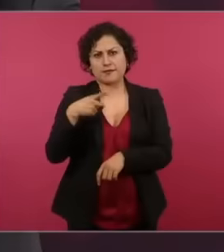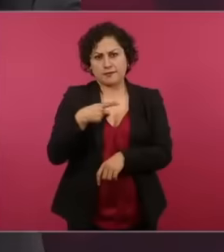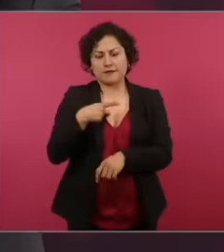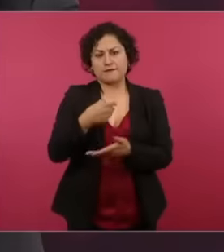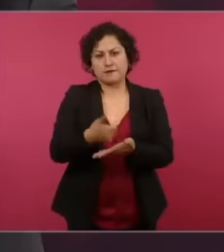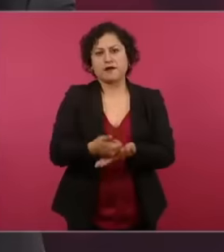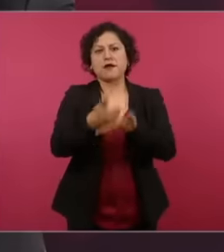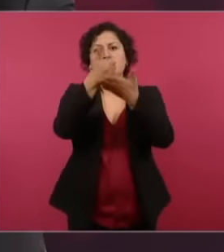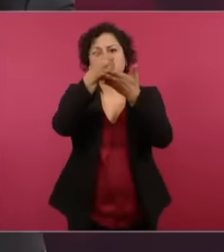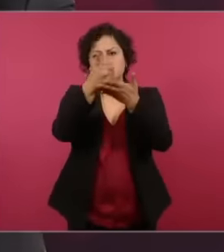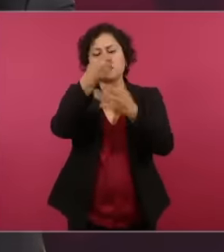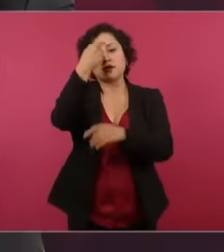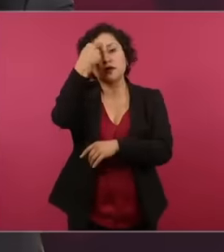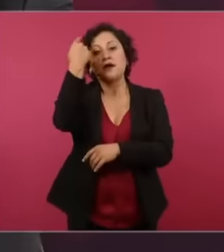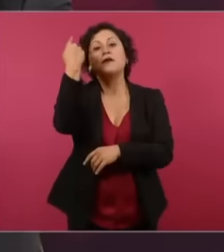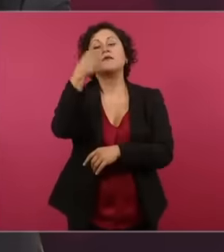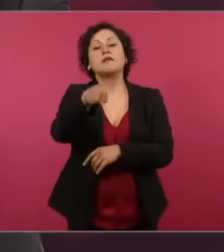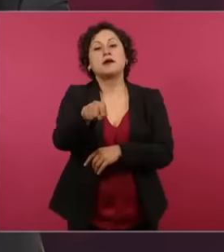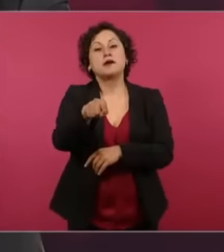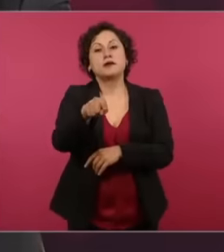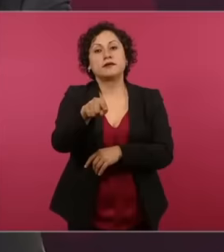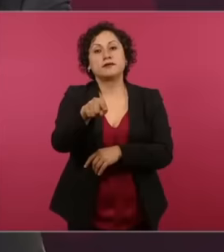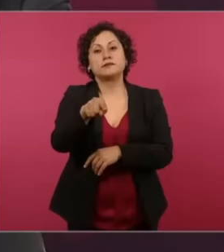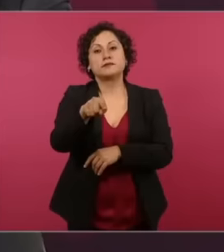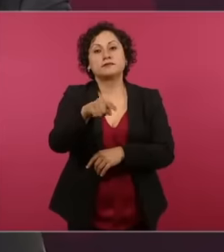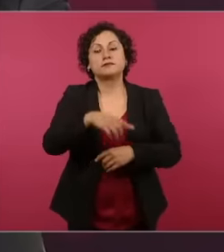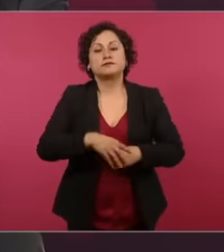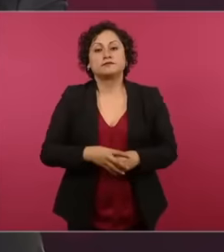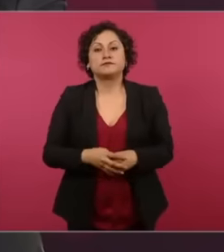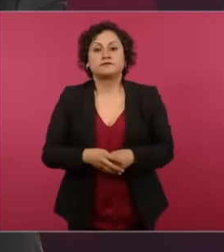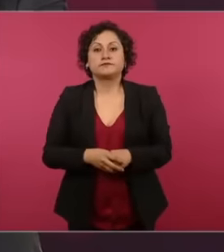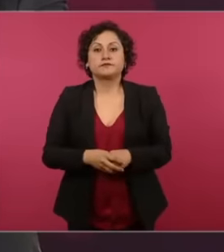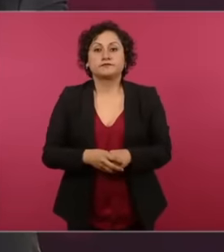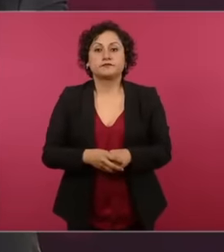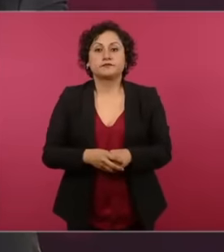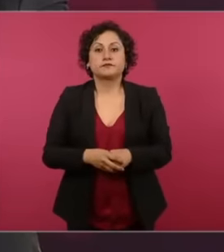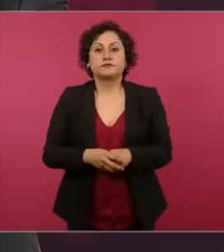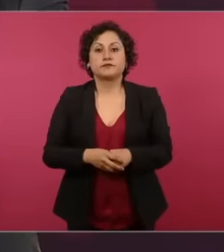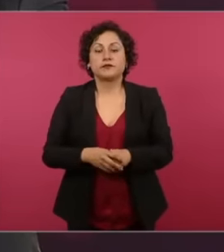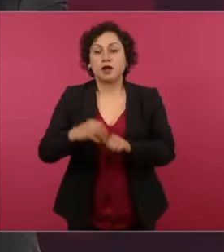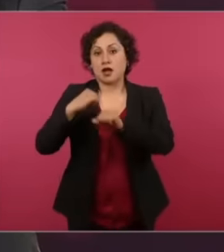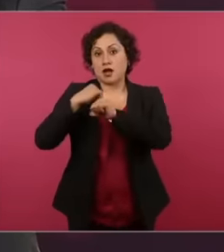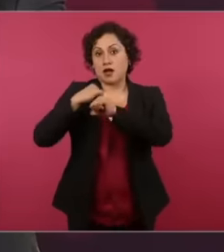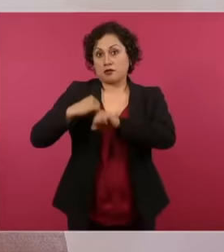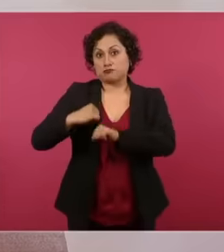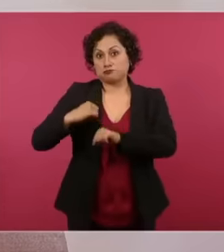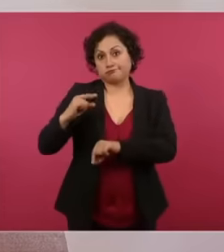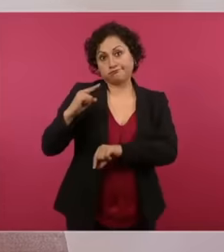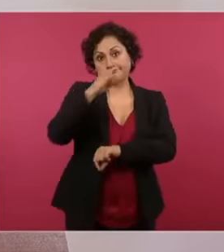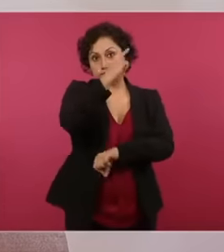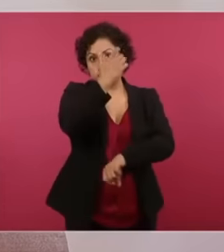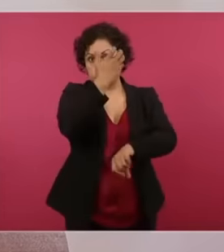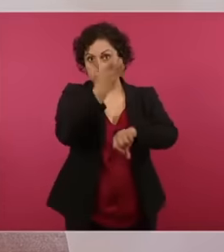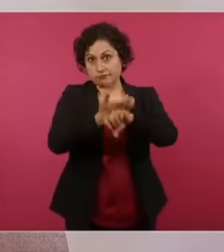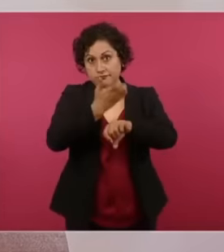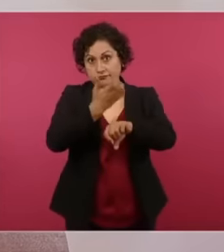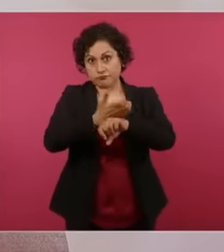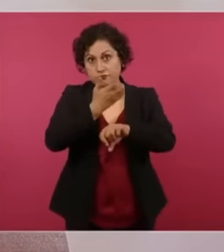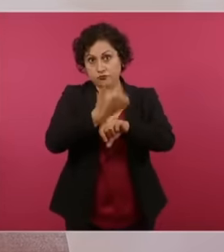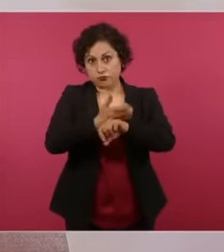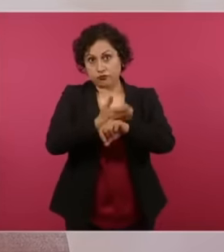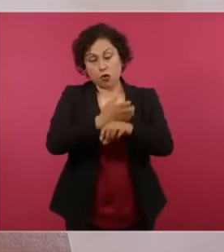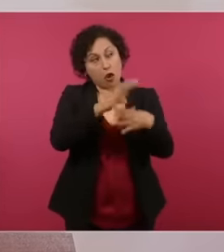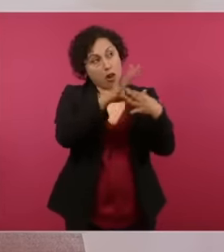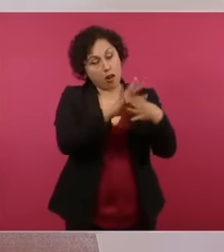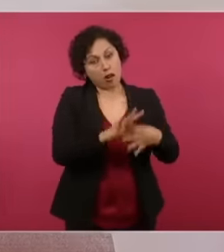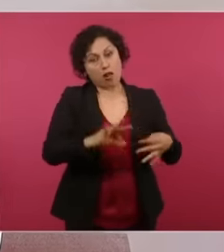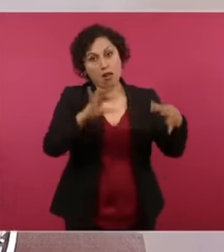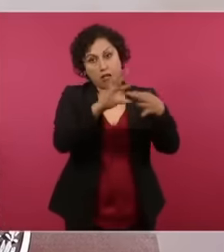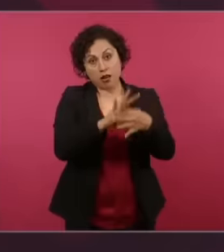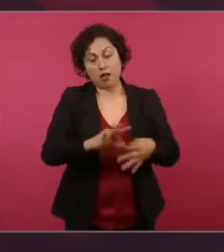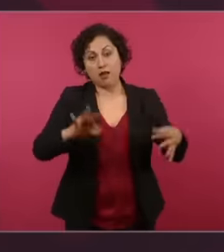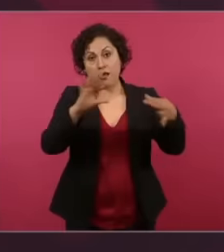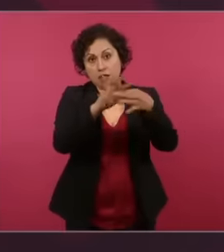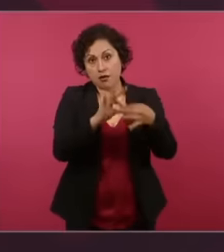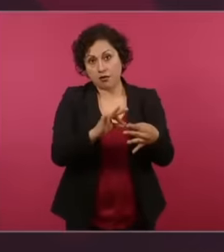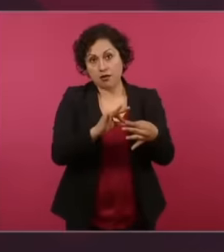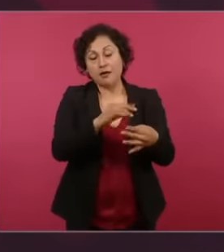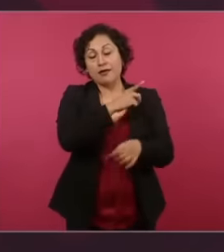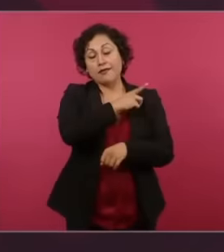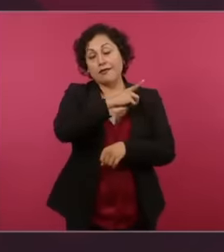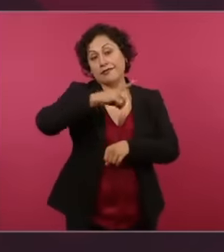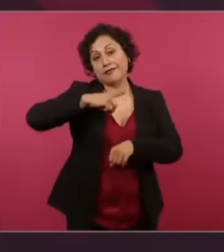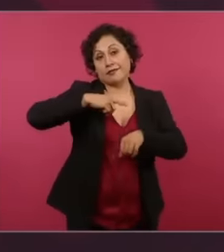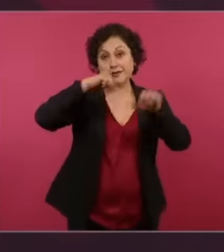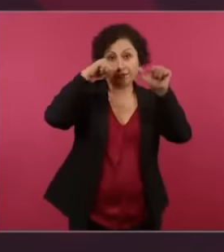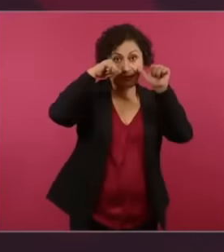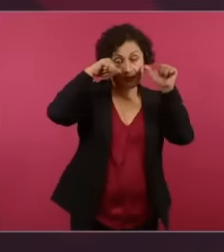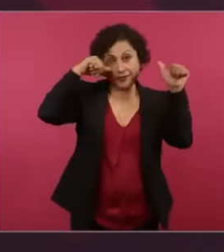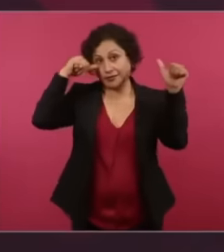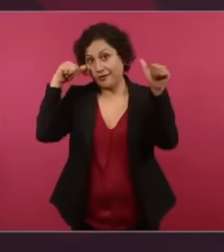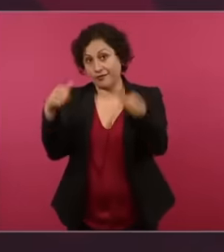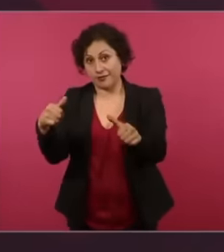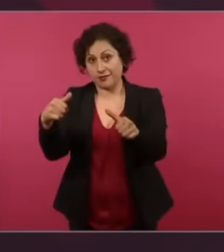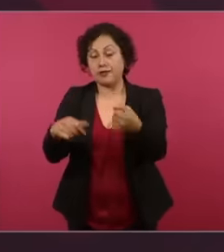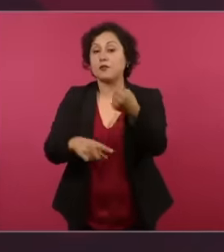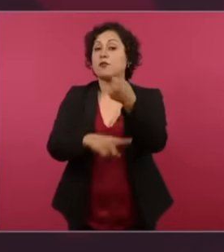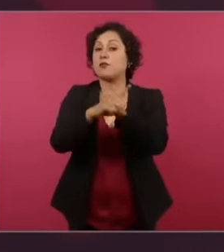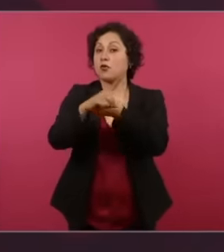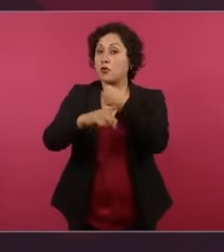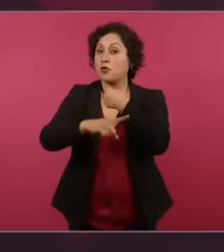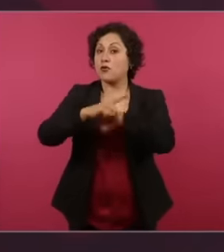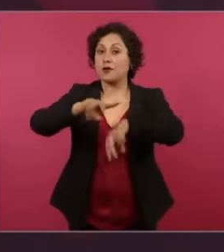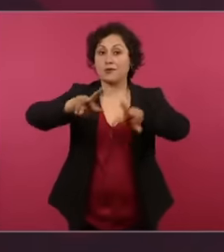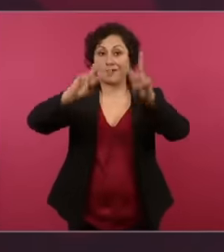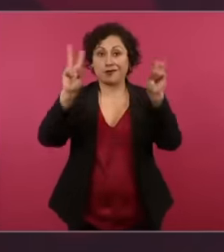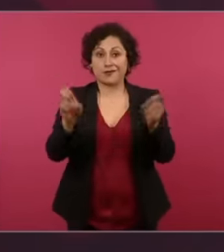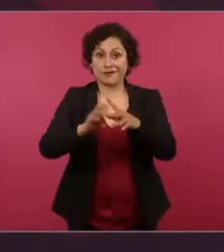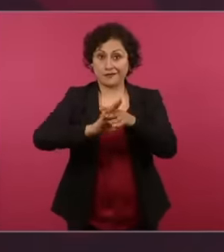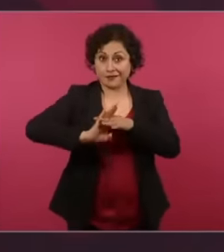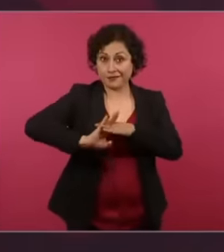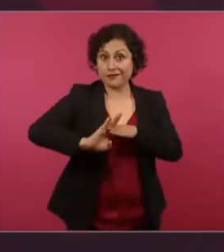convince the United States authorities that the migration phenomenon must be addressed